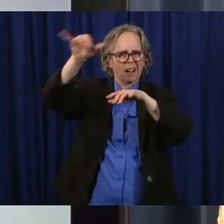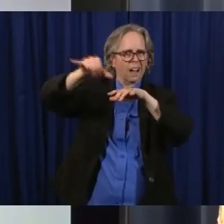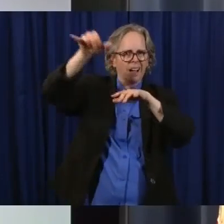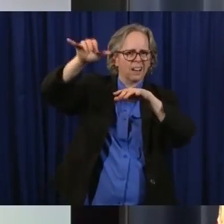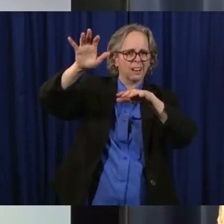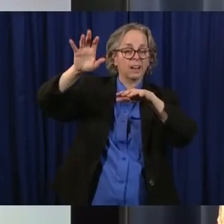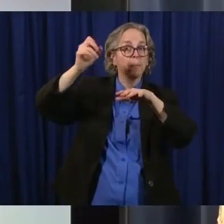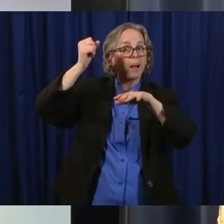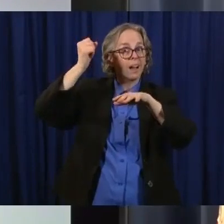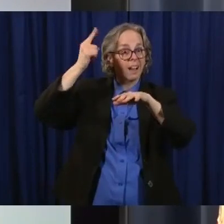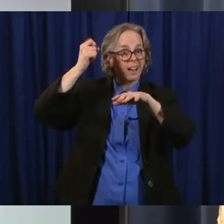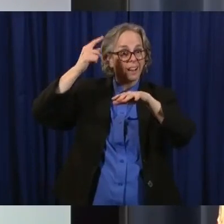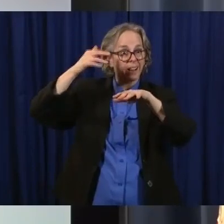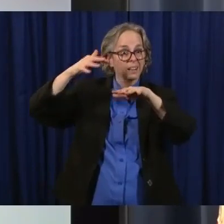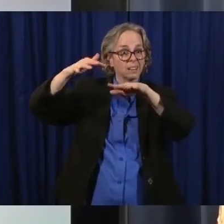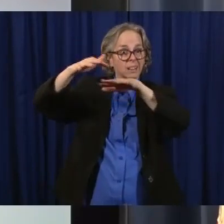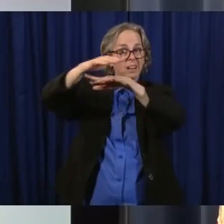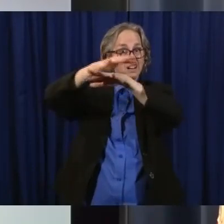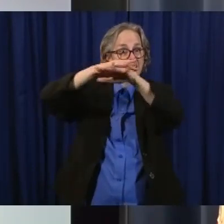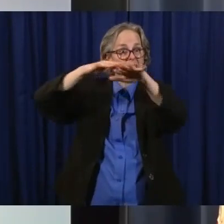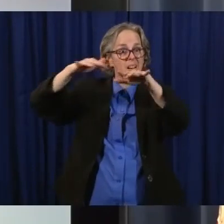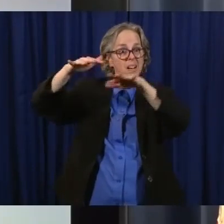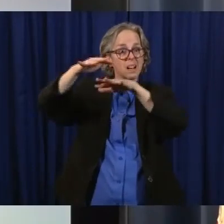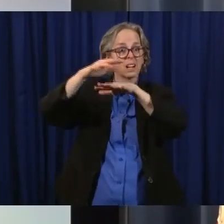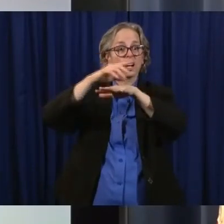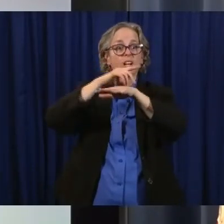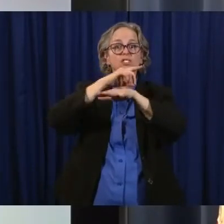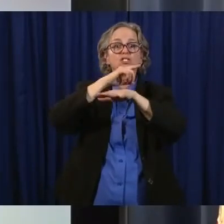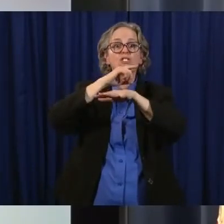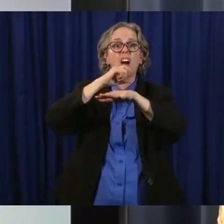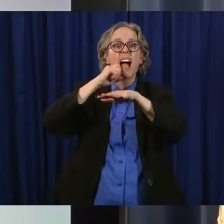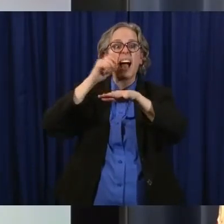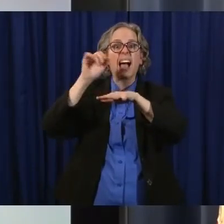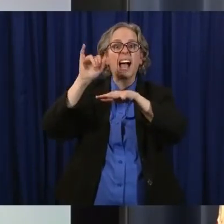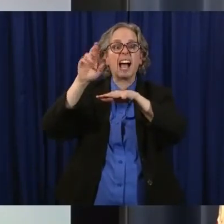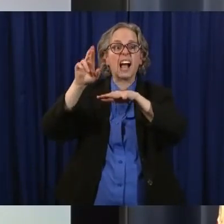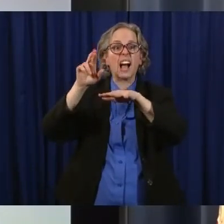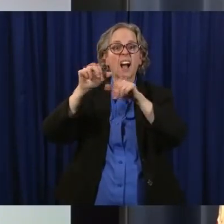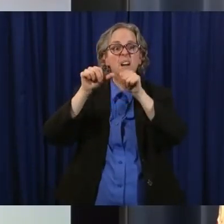QUOTING THAT. CAN STAY VIABLE IN AIR, NOT THAT IT SUSPENDS IN THE AIR FOR